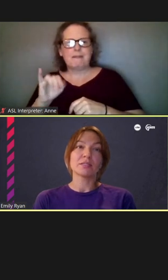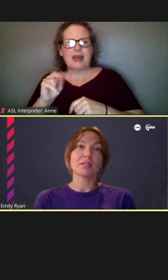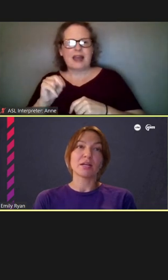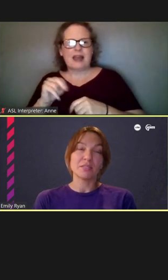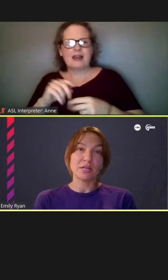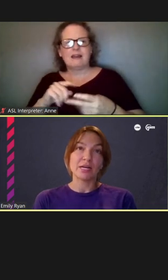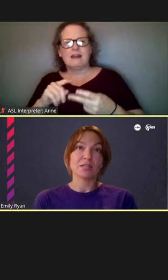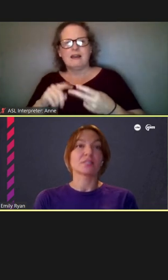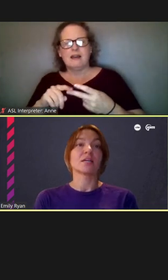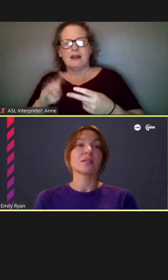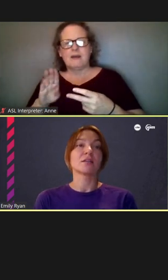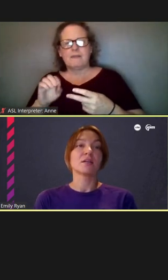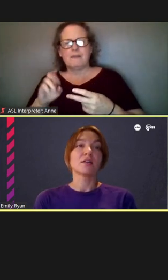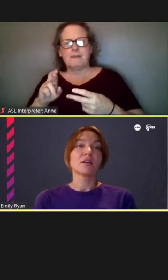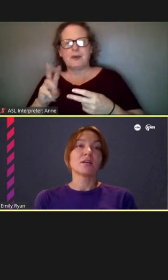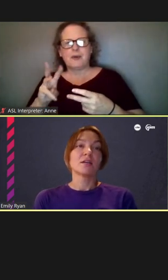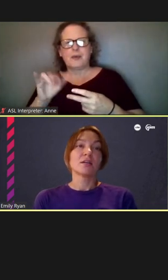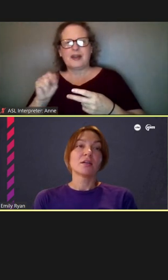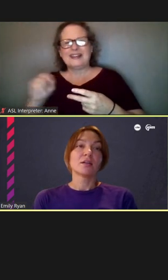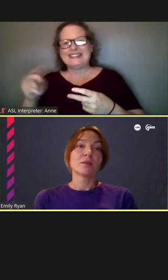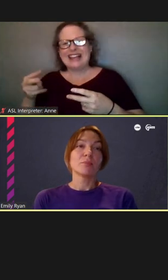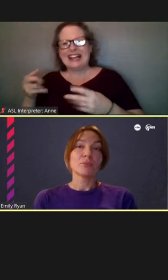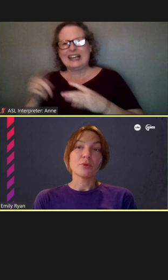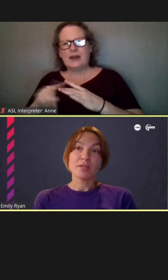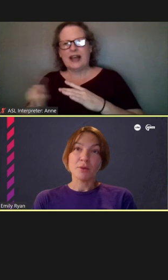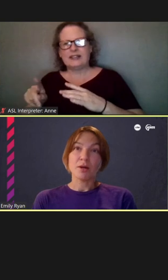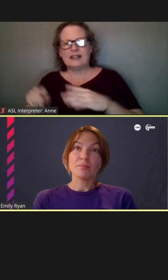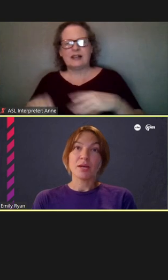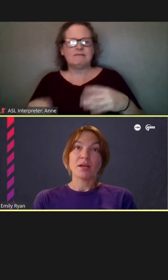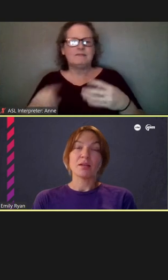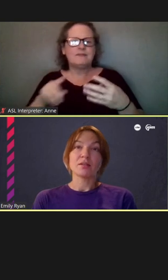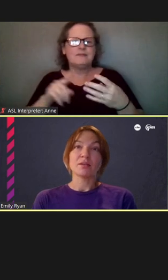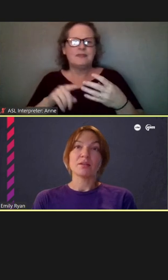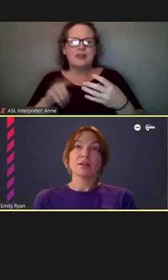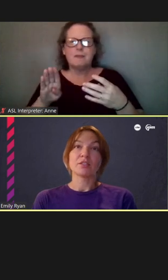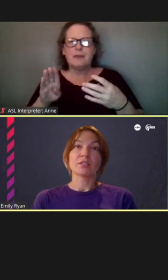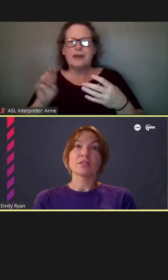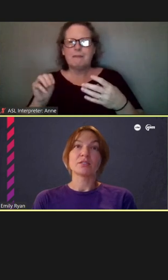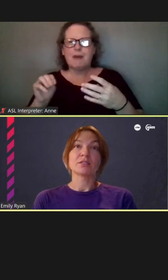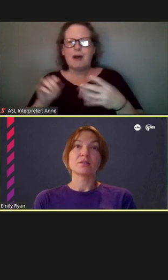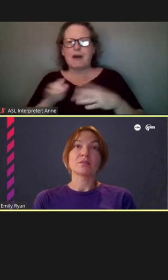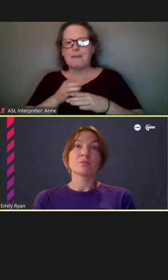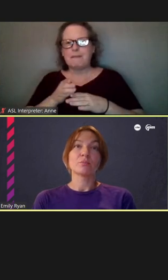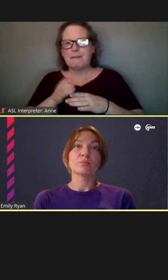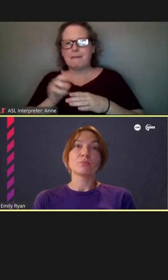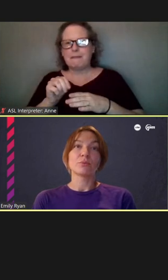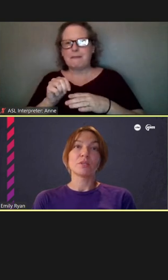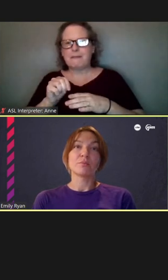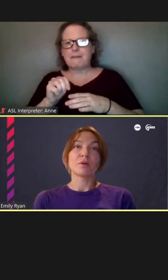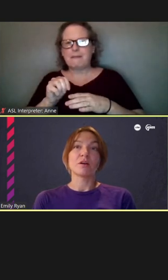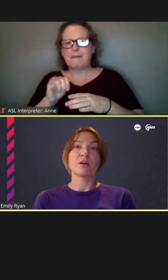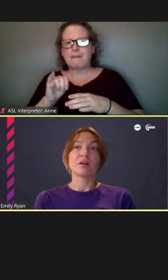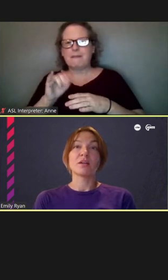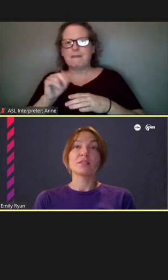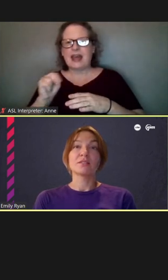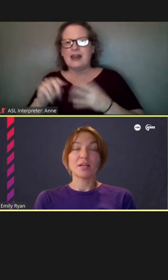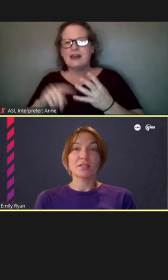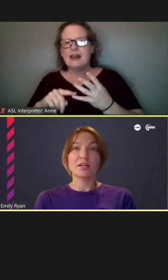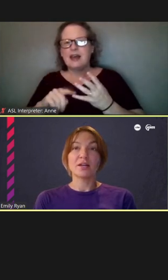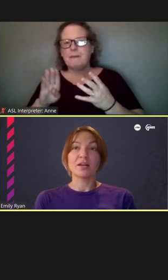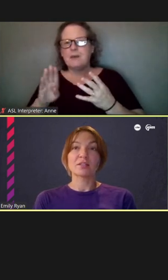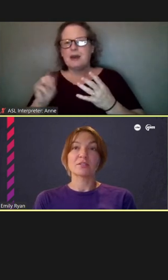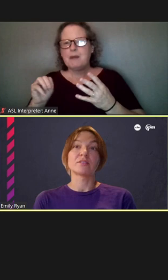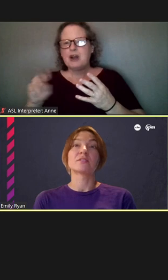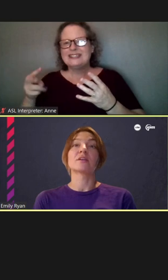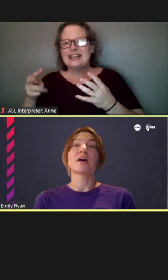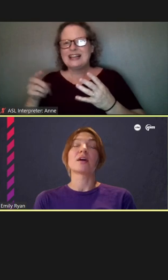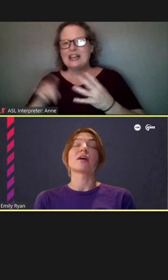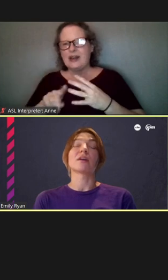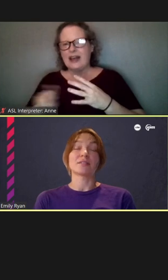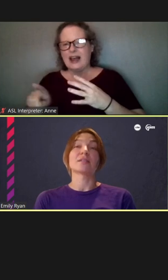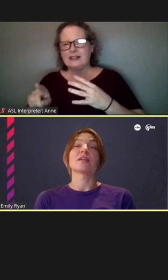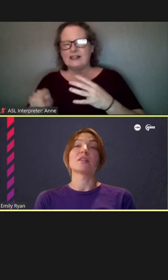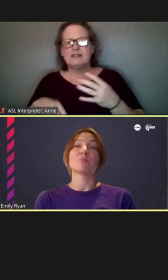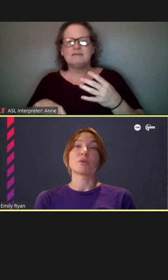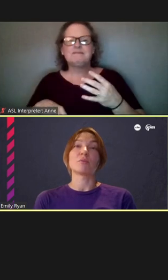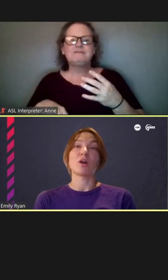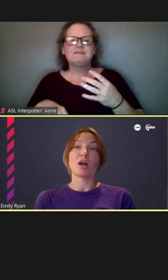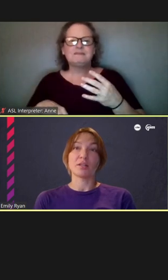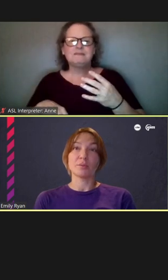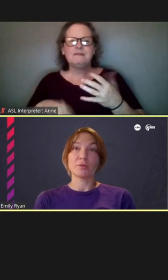secondary exit, Bryn Mawr main entrance, Bryn Mawr secondary exit and then Bryn Mawr Hollywood.